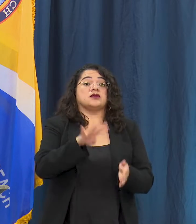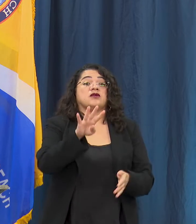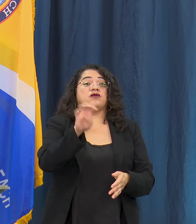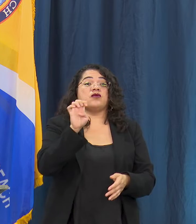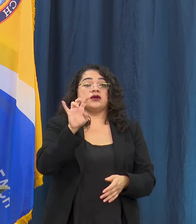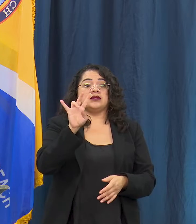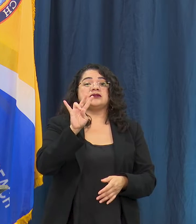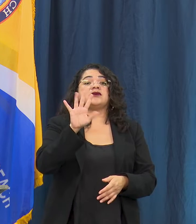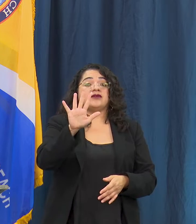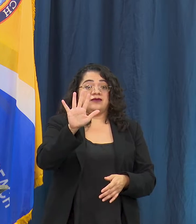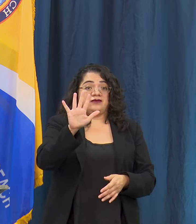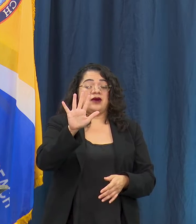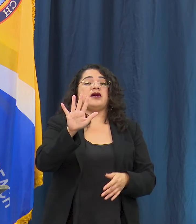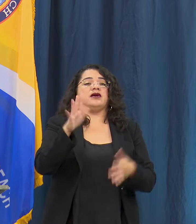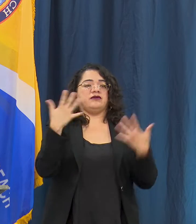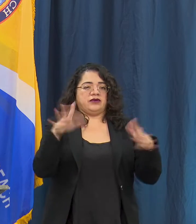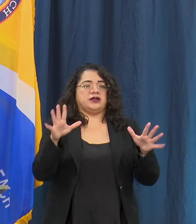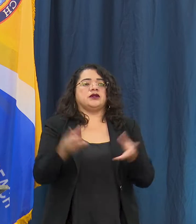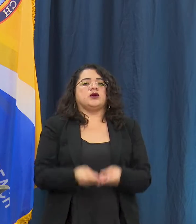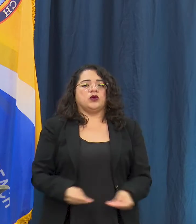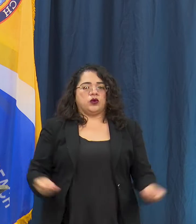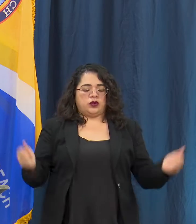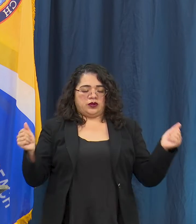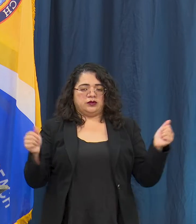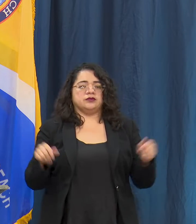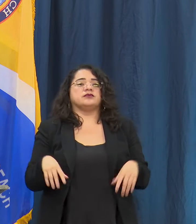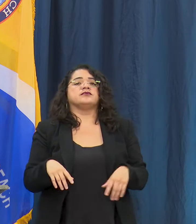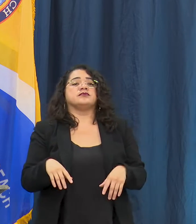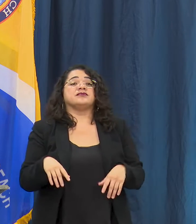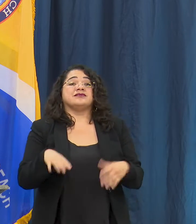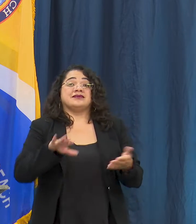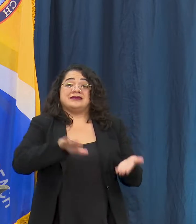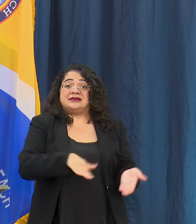sad to report the we've lost 92 people to COVID-19 in